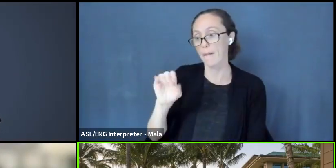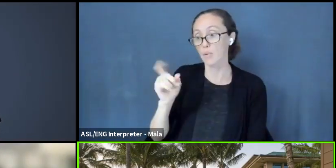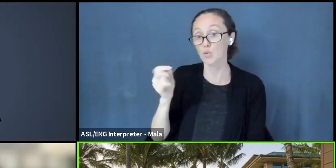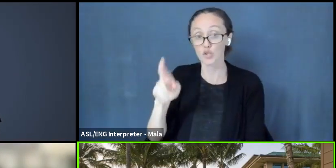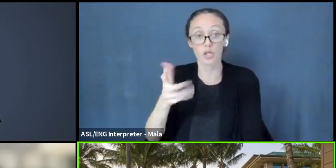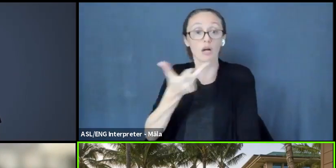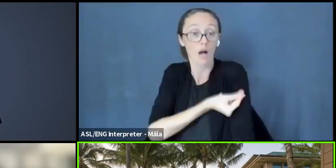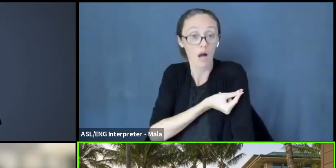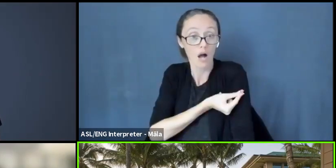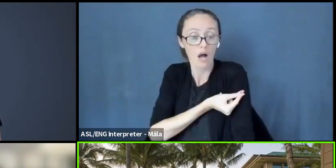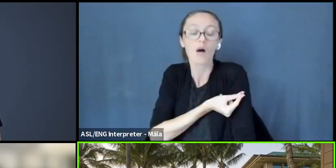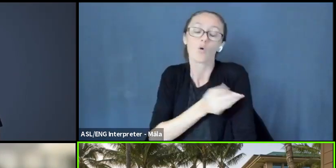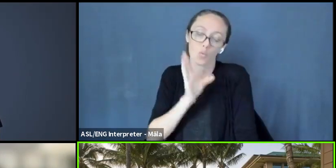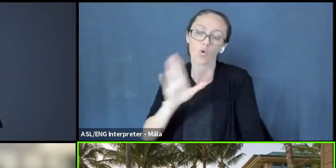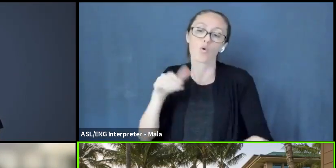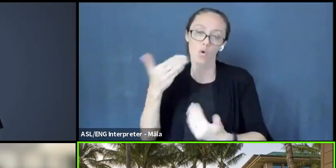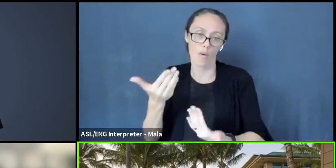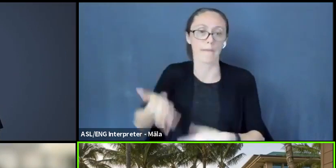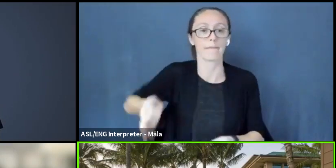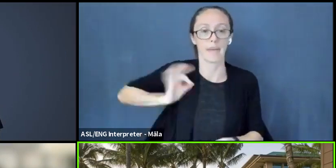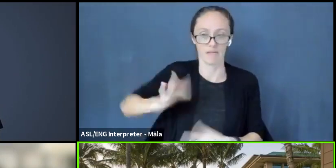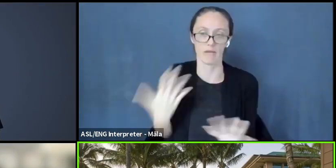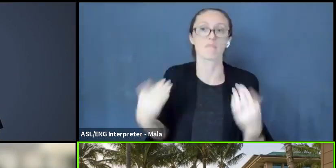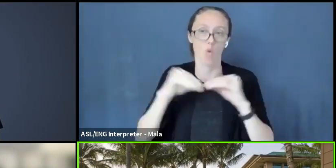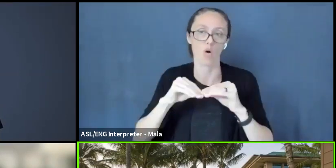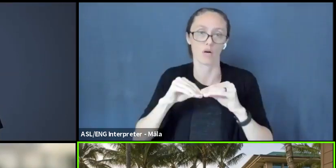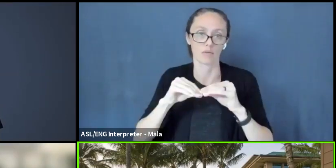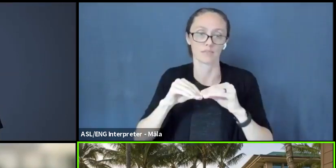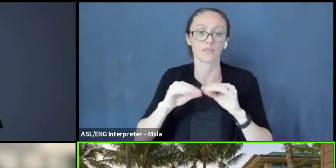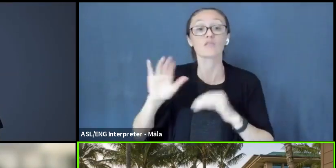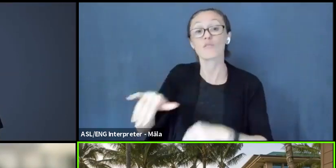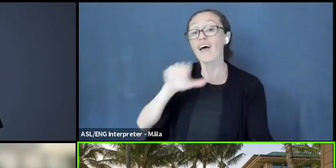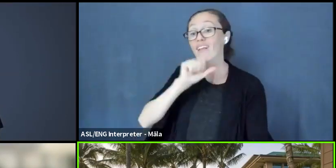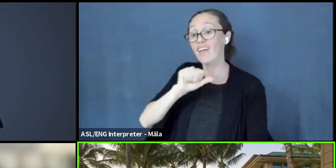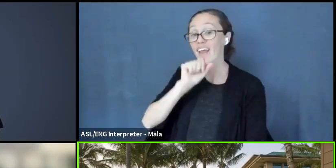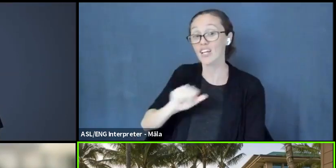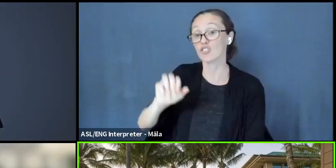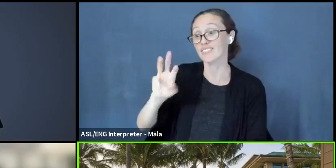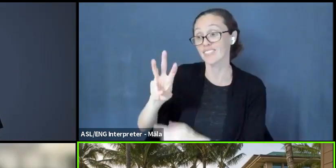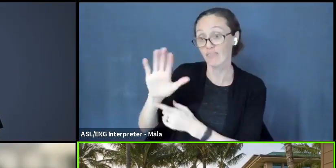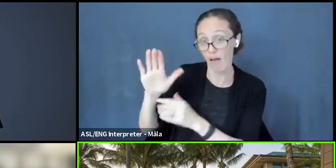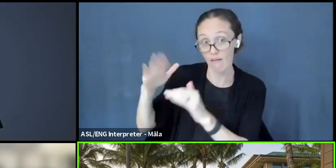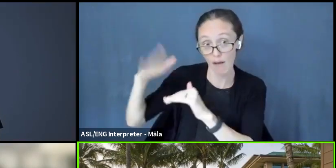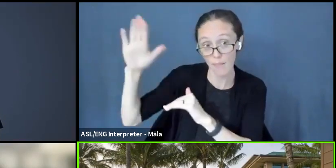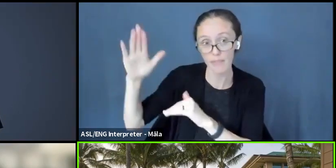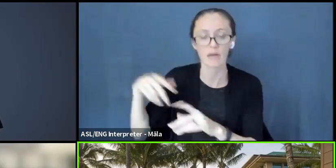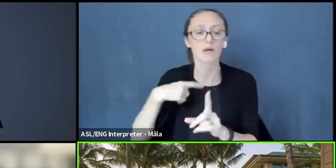That's in the 65 plus and hose who live and work in longterm care facilities.